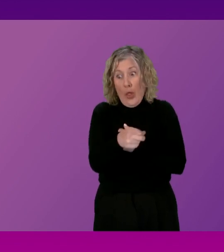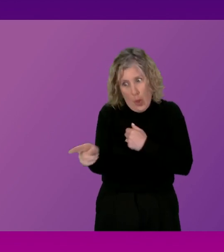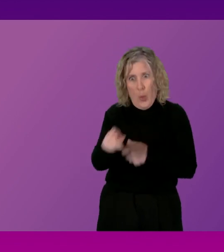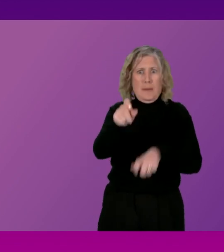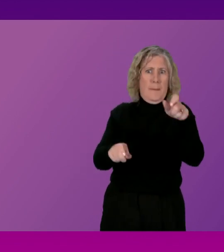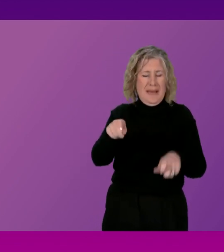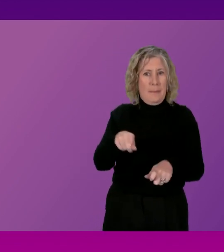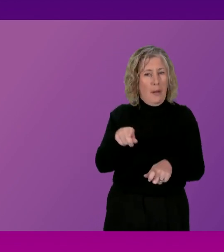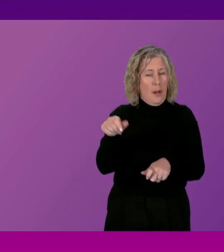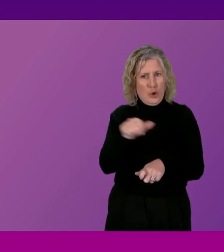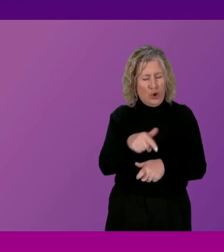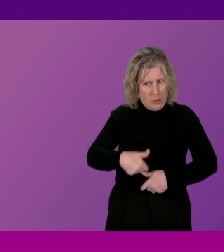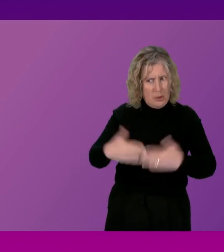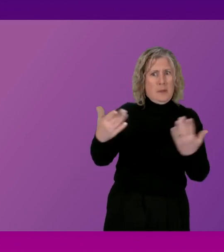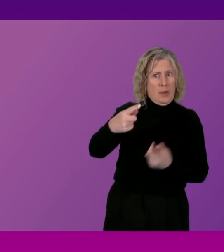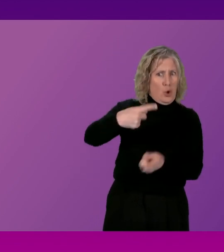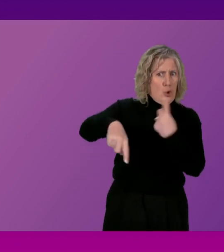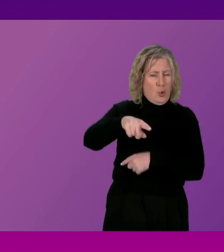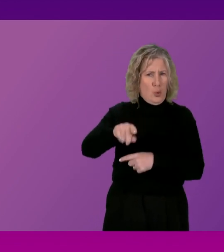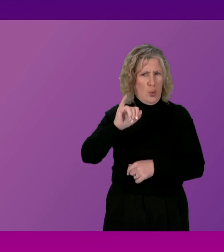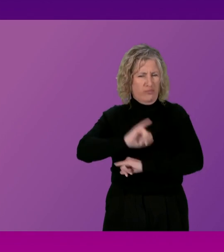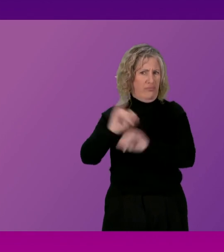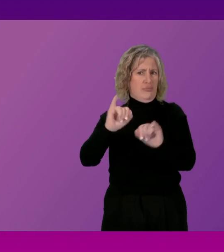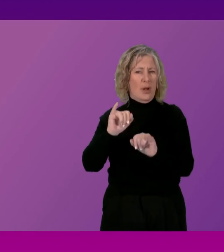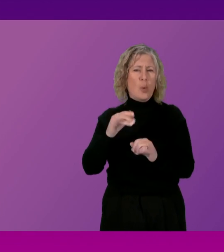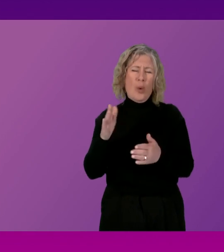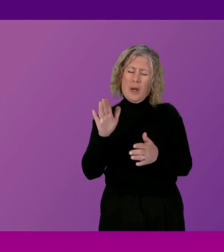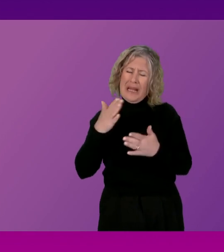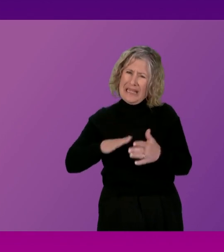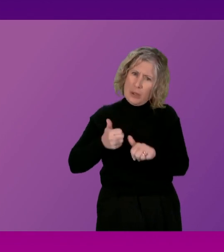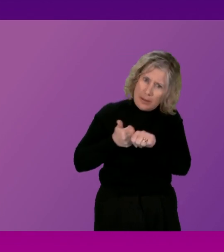We should be getting behind our fire service, Police Scotland and the Scottish Ambulance